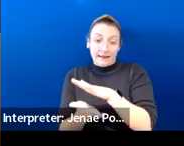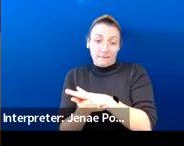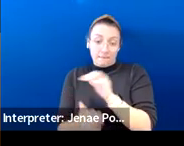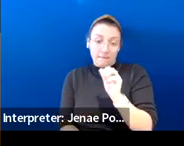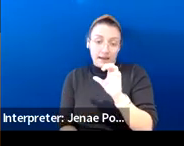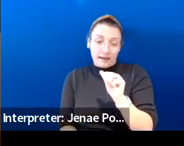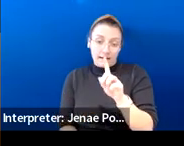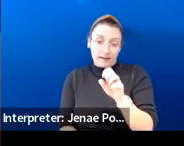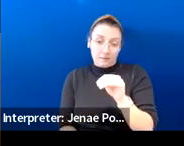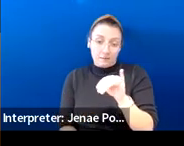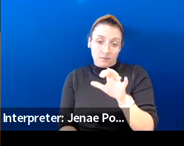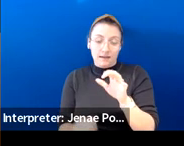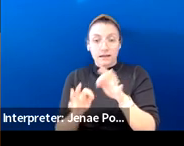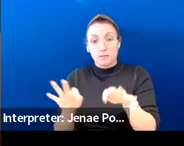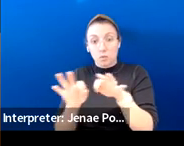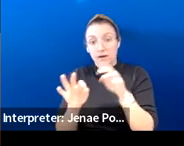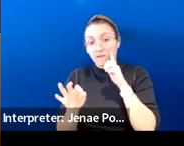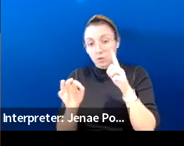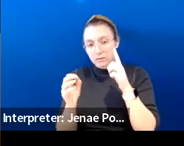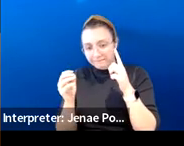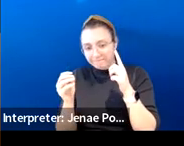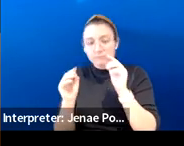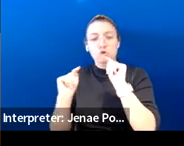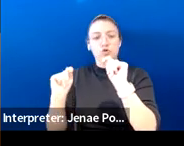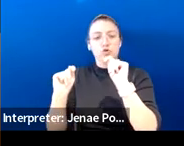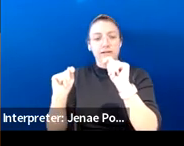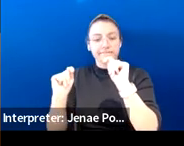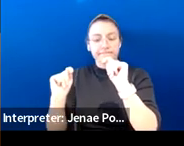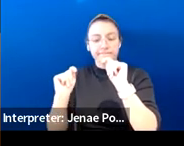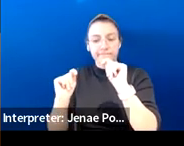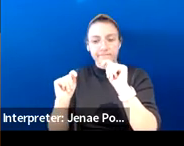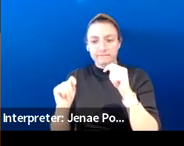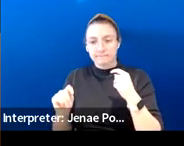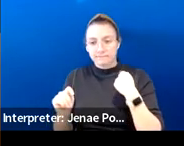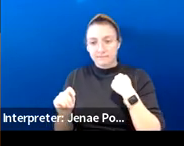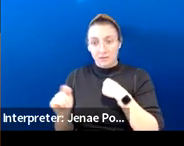the importance of tutoring on campus for students. So we implore you to, you know, keep encouraging students,